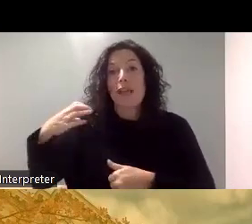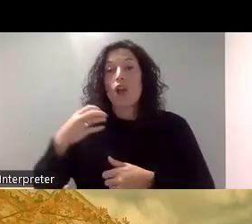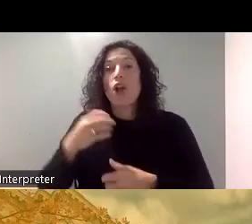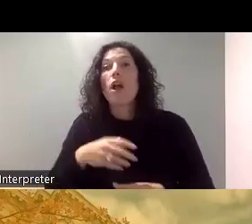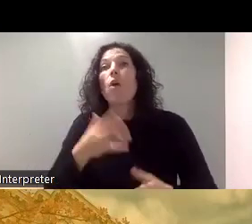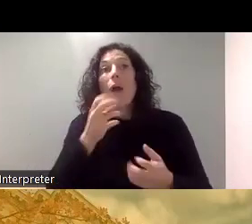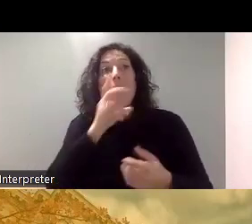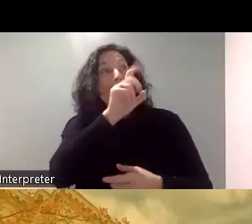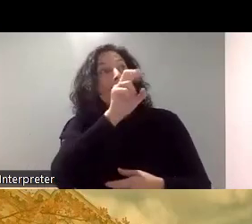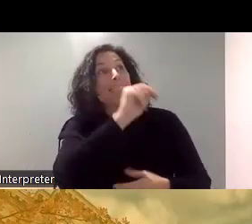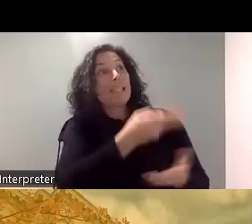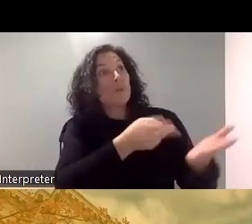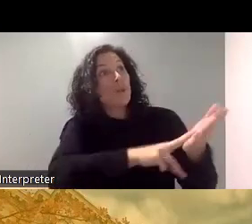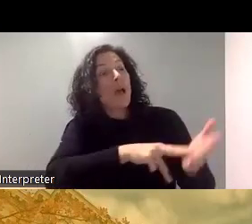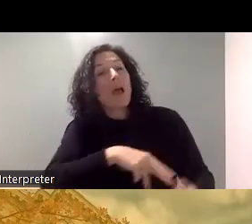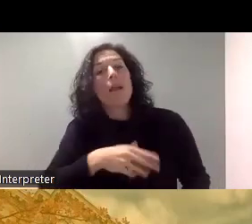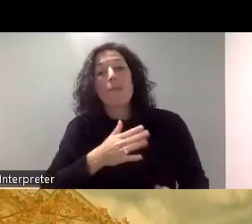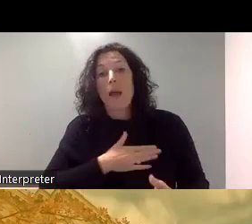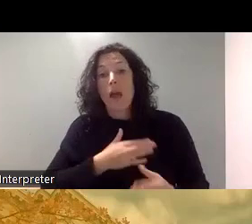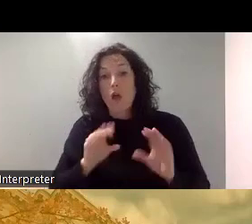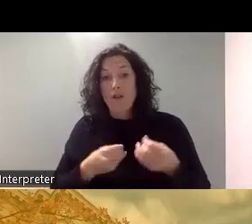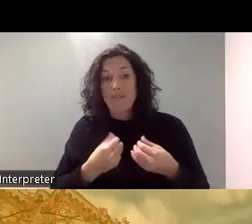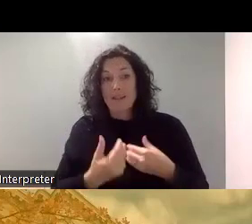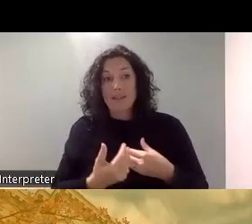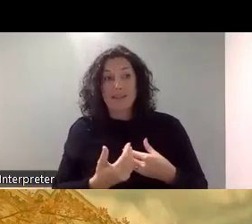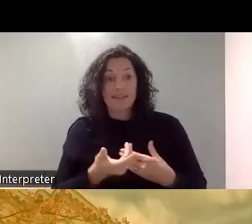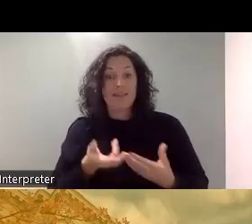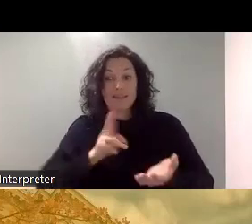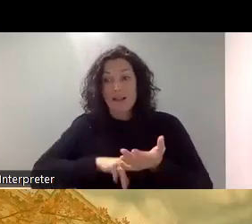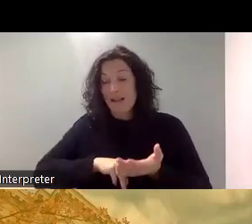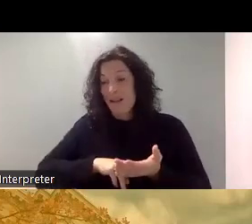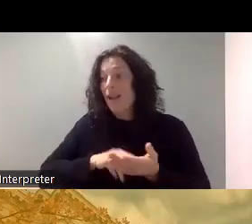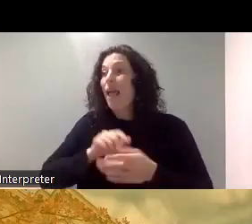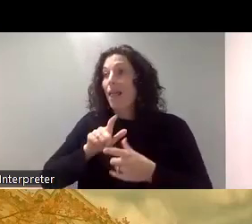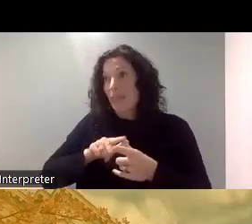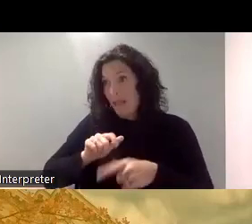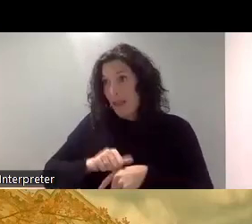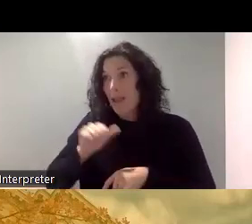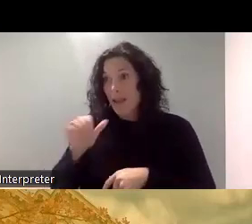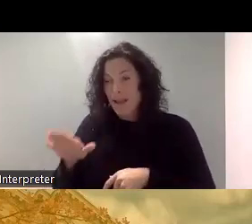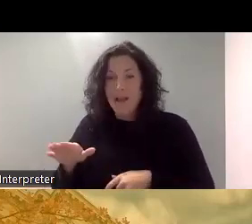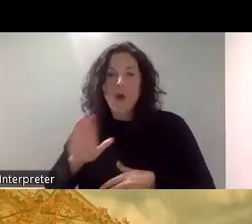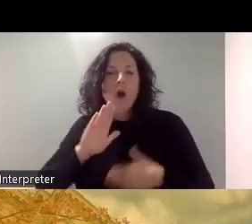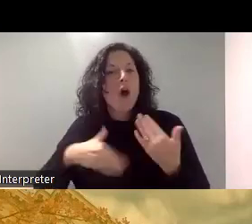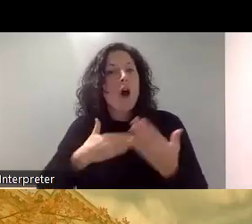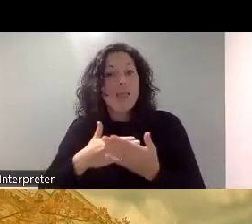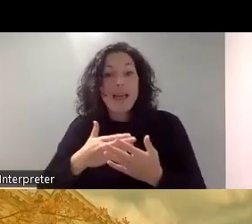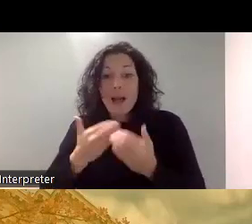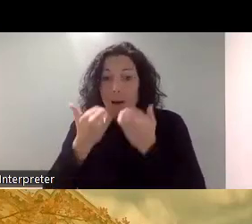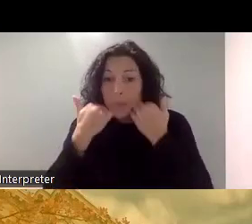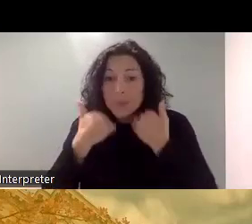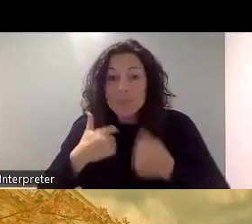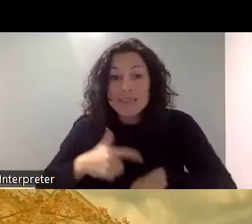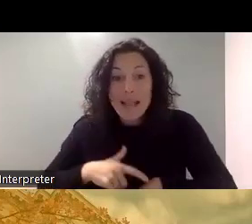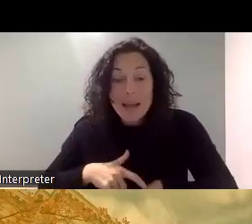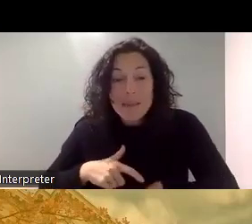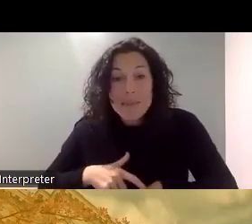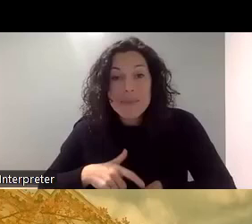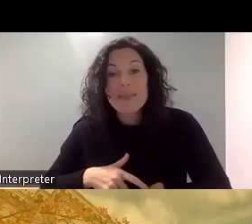It has to come through my office on its way out the door. All of that can take time. There are systems I'm sure you have